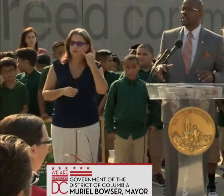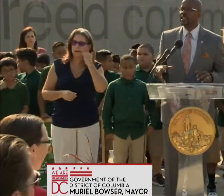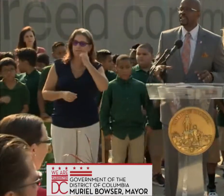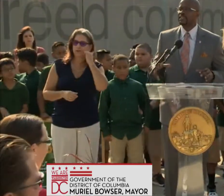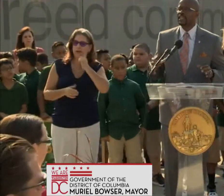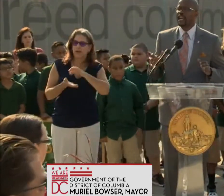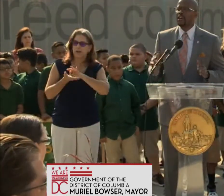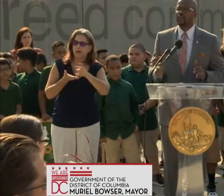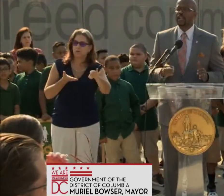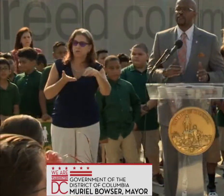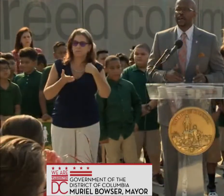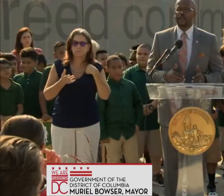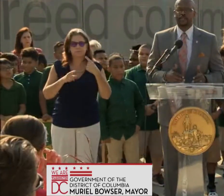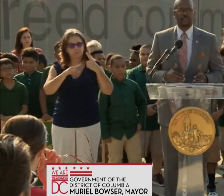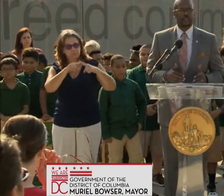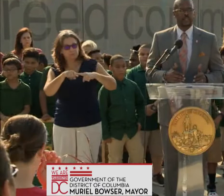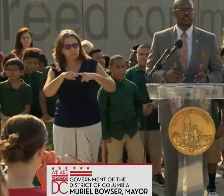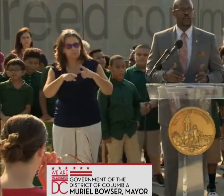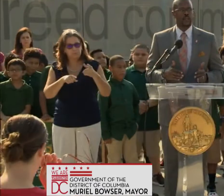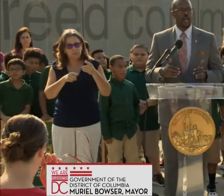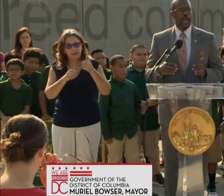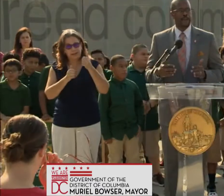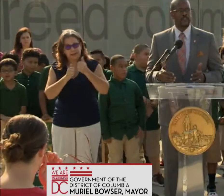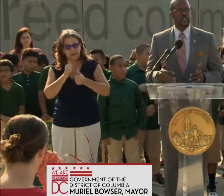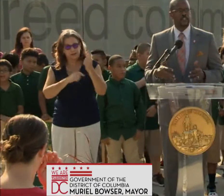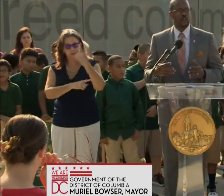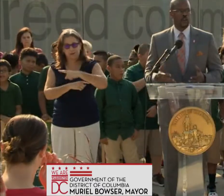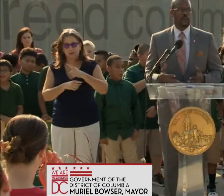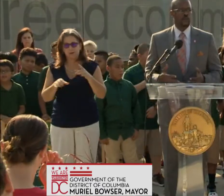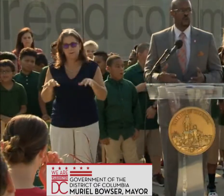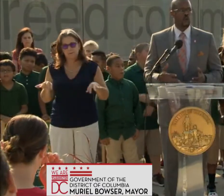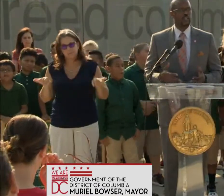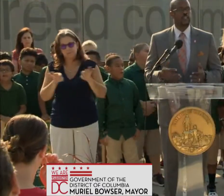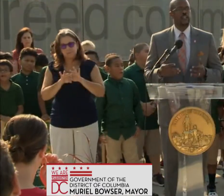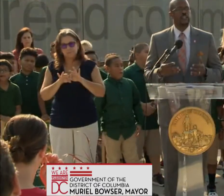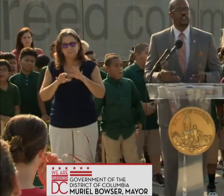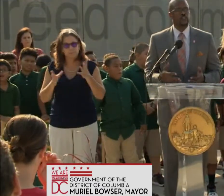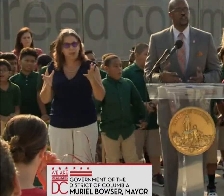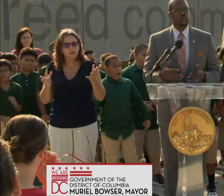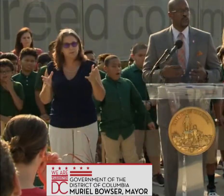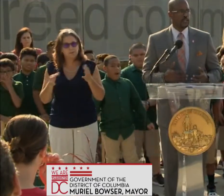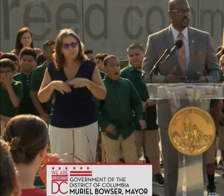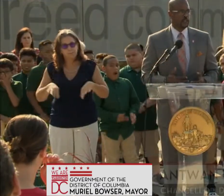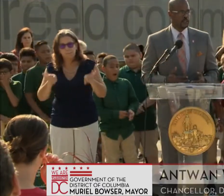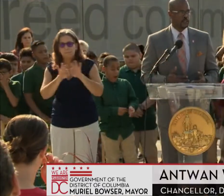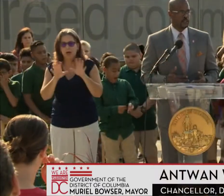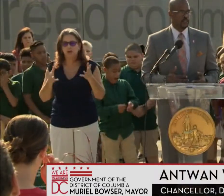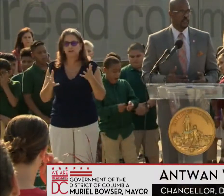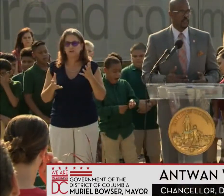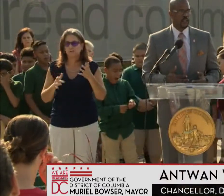is every day matters so absences hurt whether they're excused or unexcused it